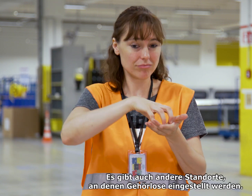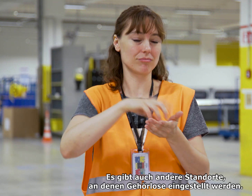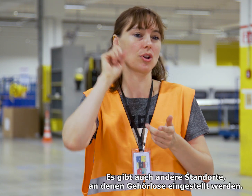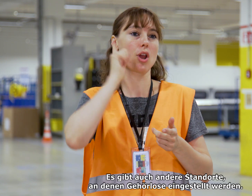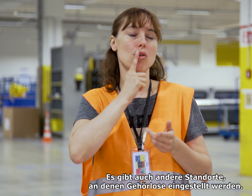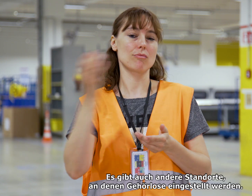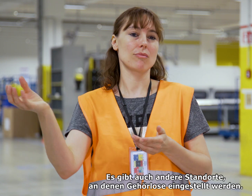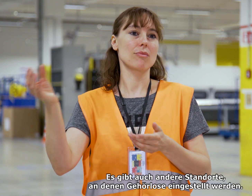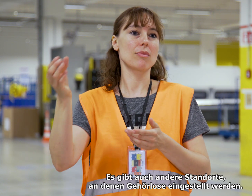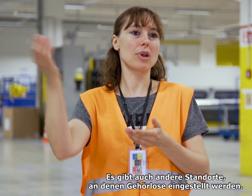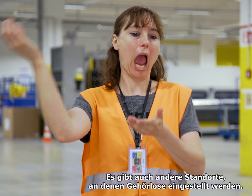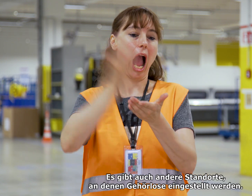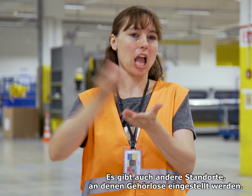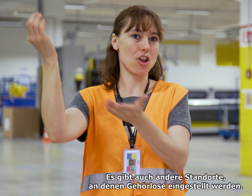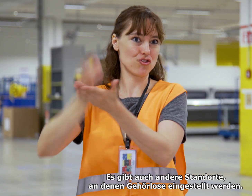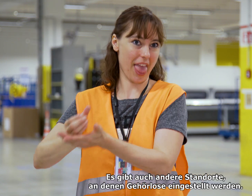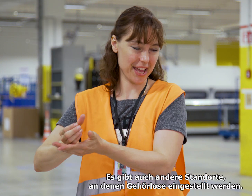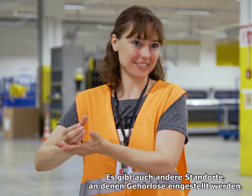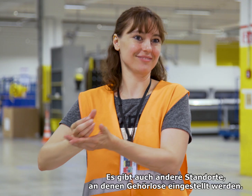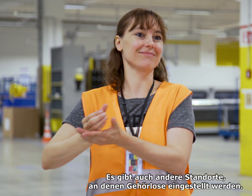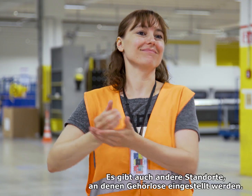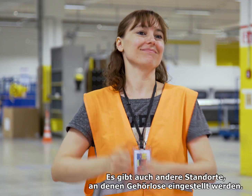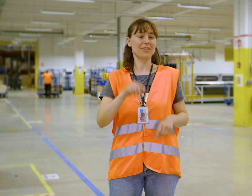There are other locations that hire deaf people as well.